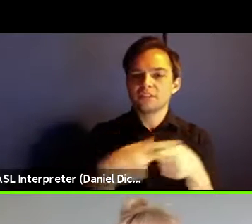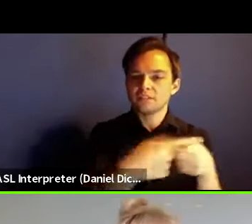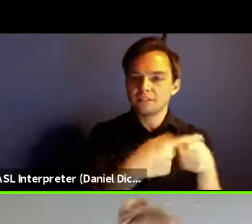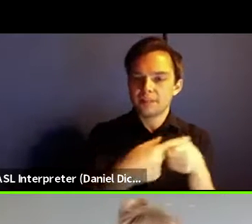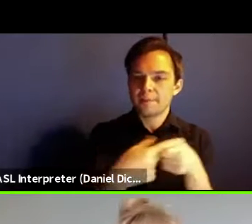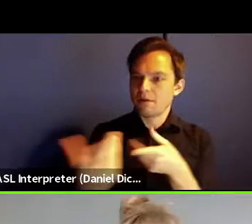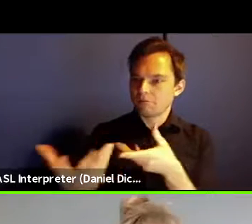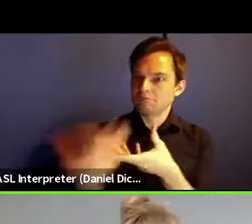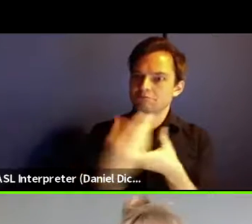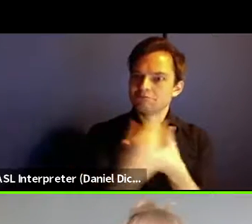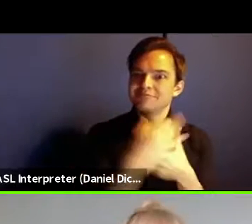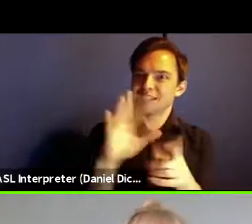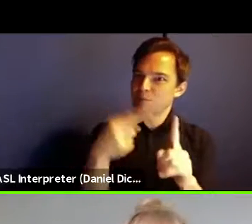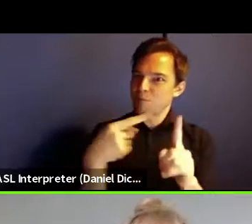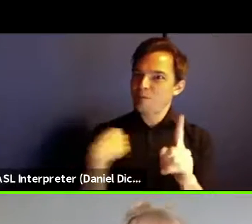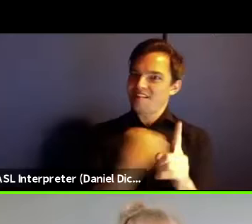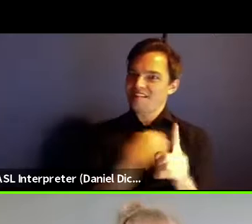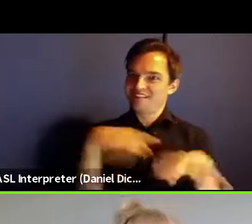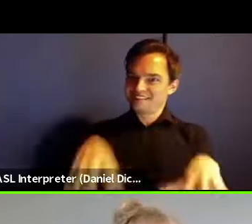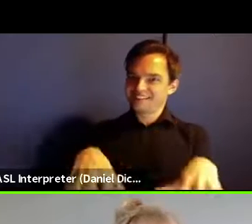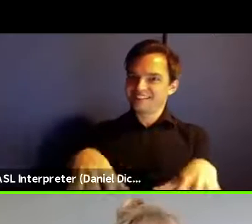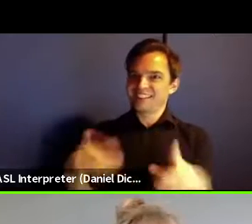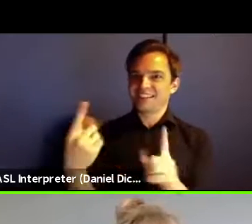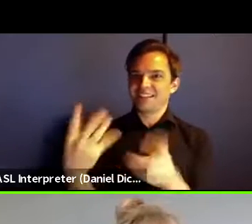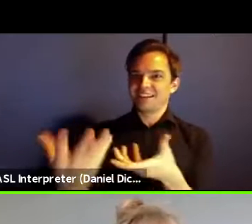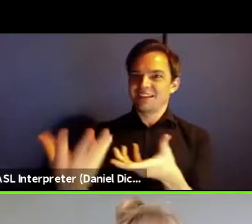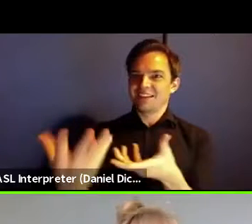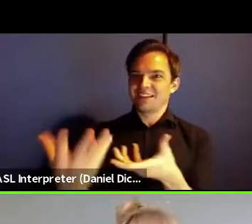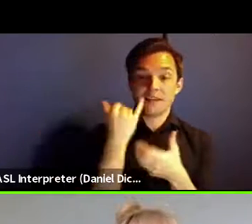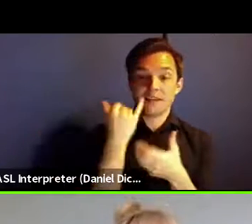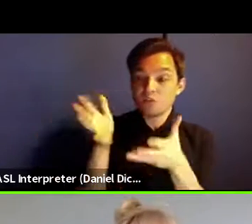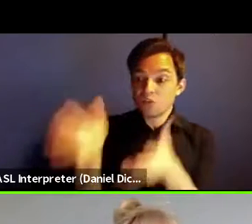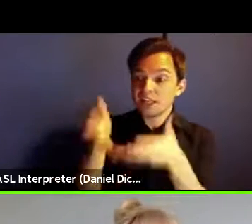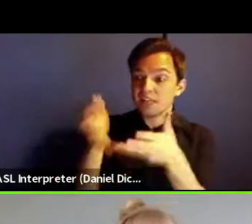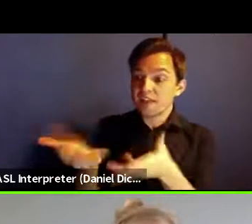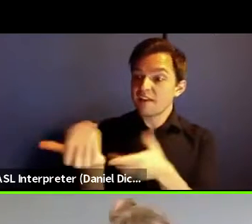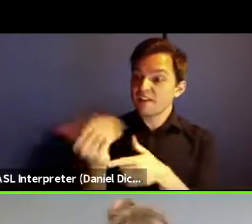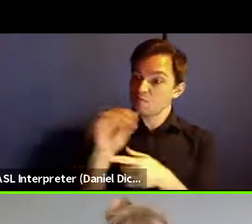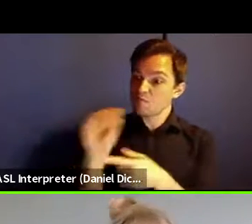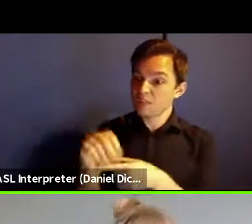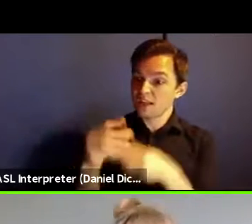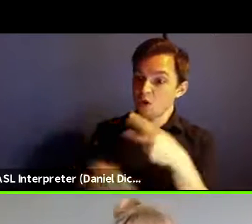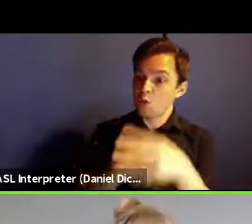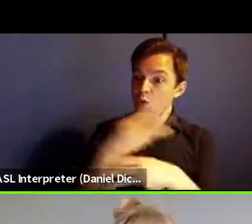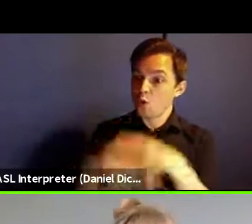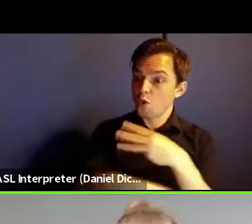And I do not accept that if you're going to leave 15% of the global population out of the inclusion agenda,